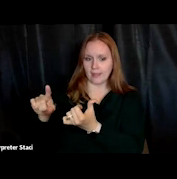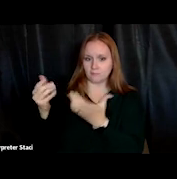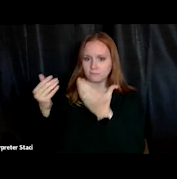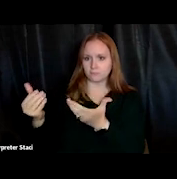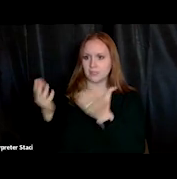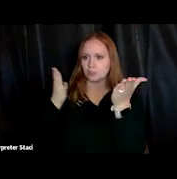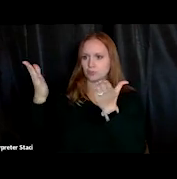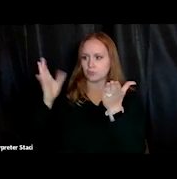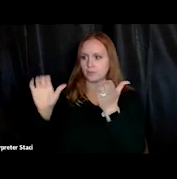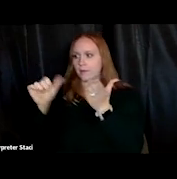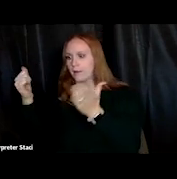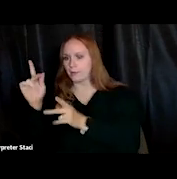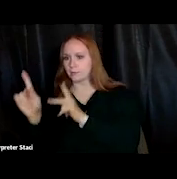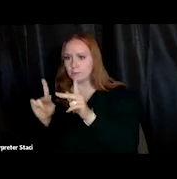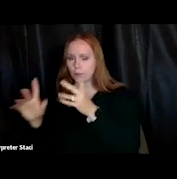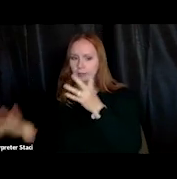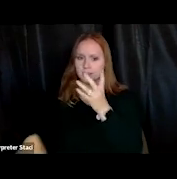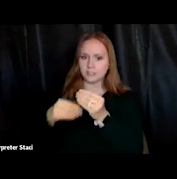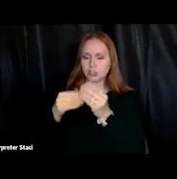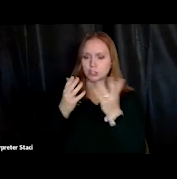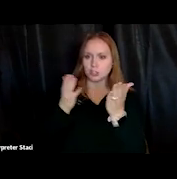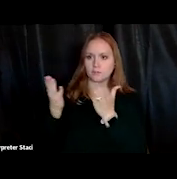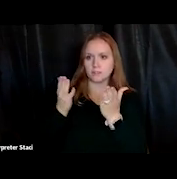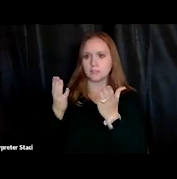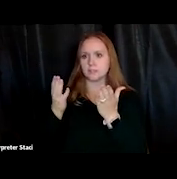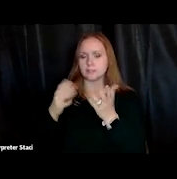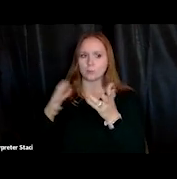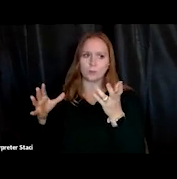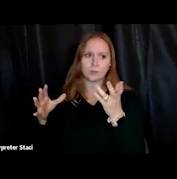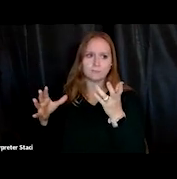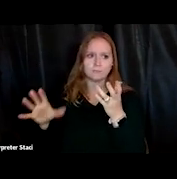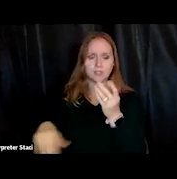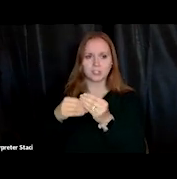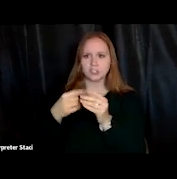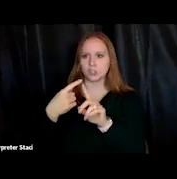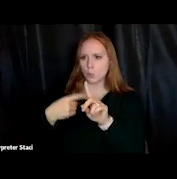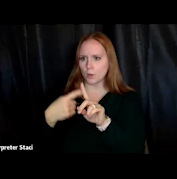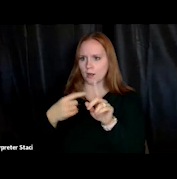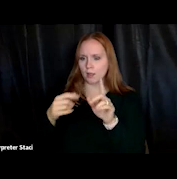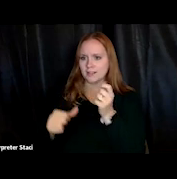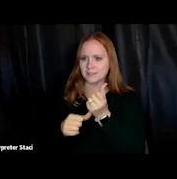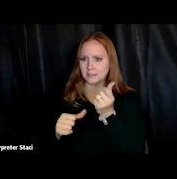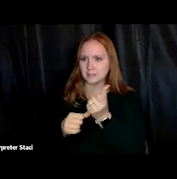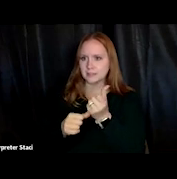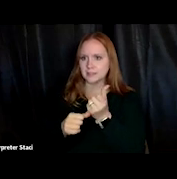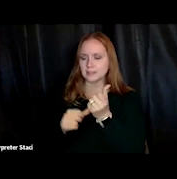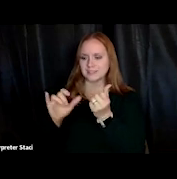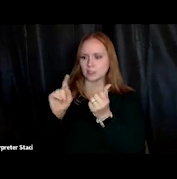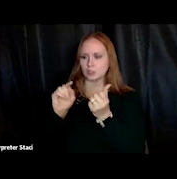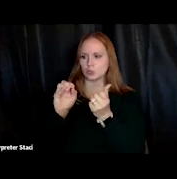through additional supportive services or additional rental assistance. So it's also a tool to increase the overall budget capacity